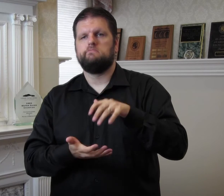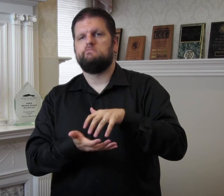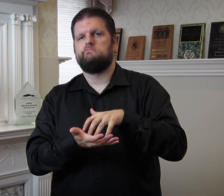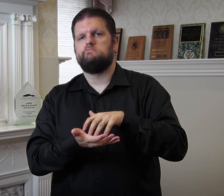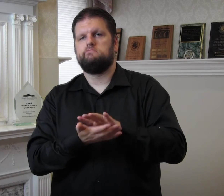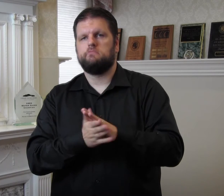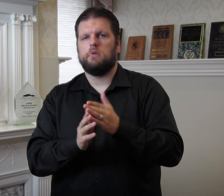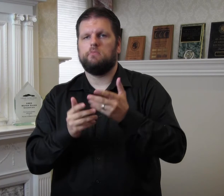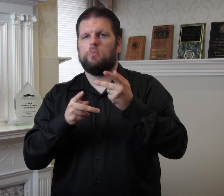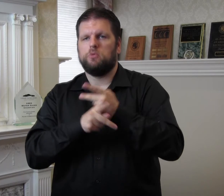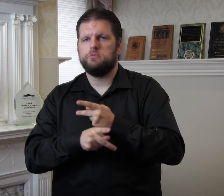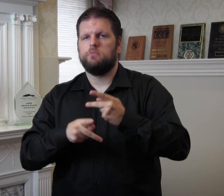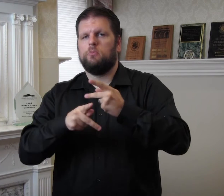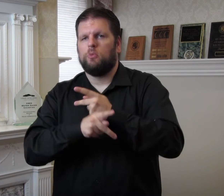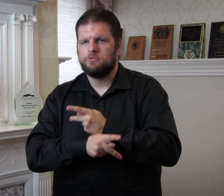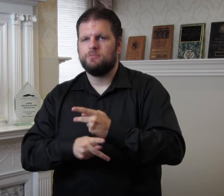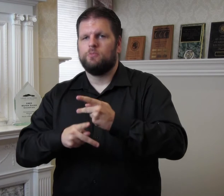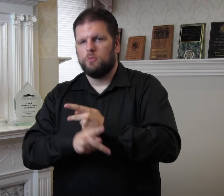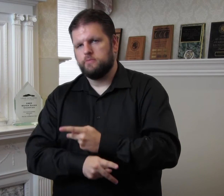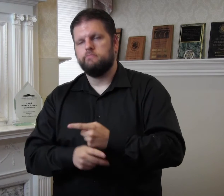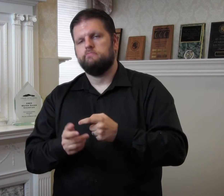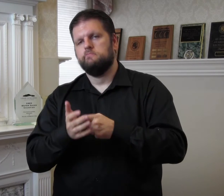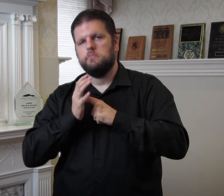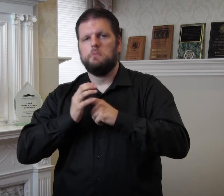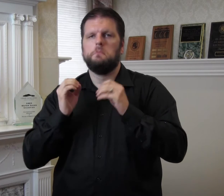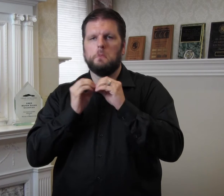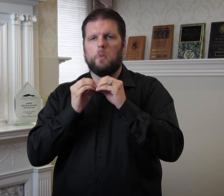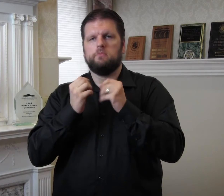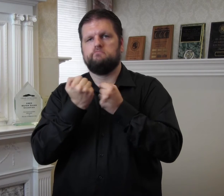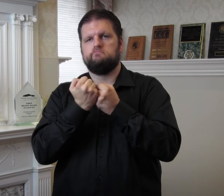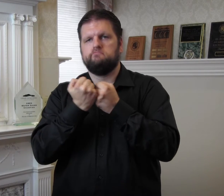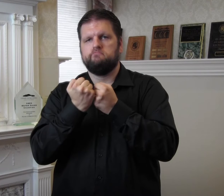because as my acuity becomes worse and worse,